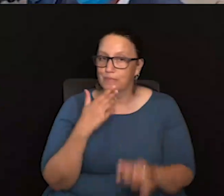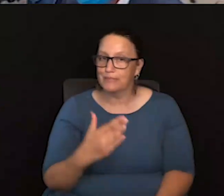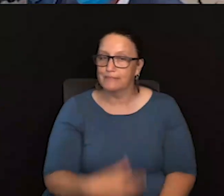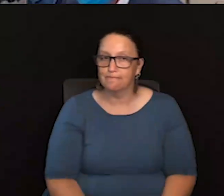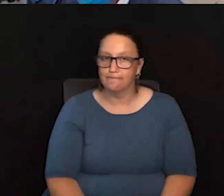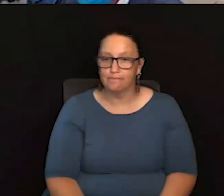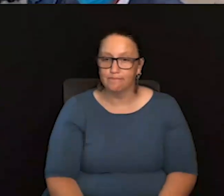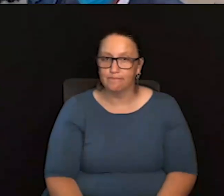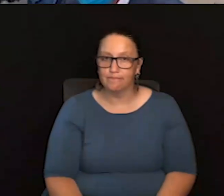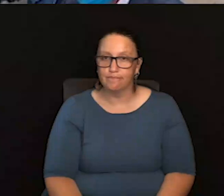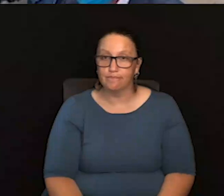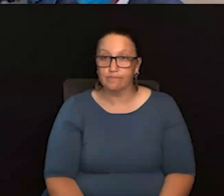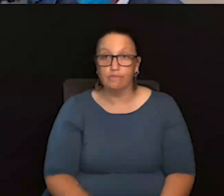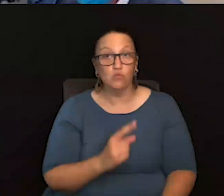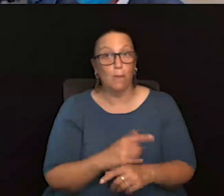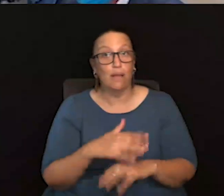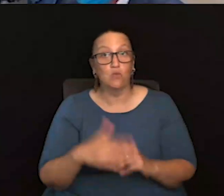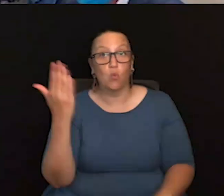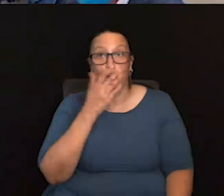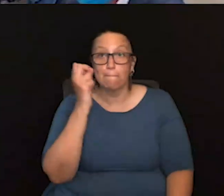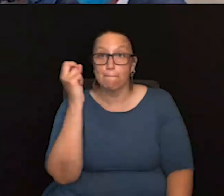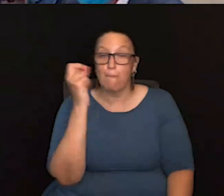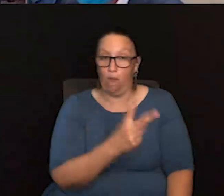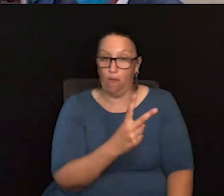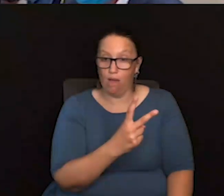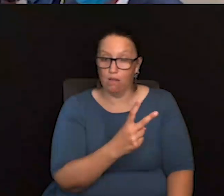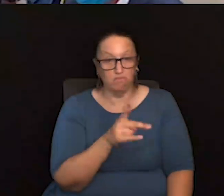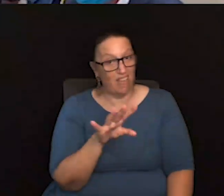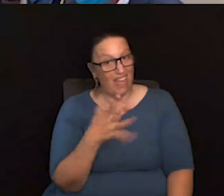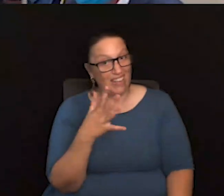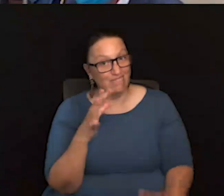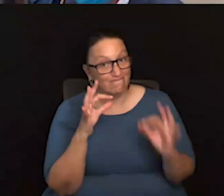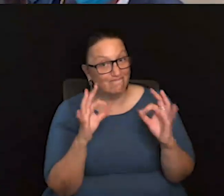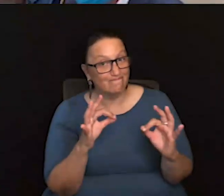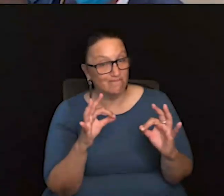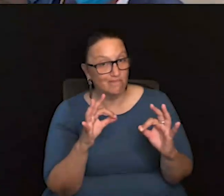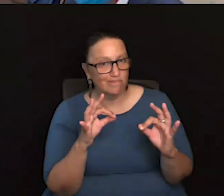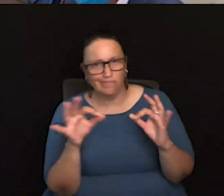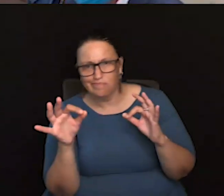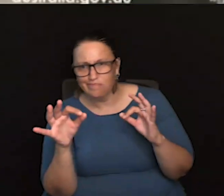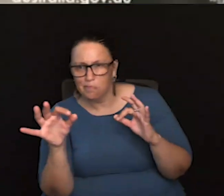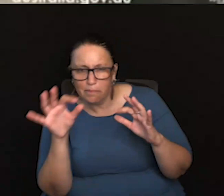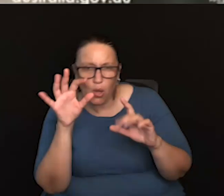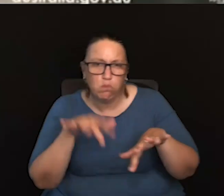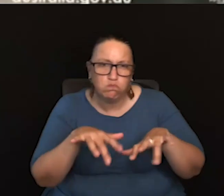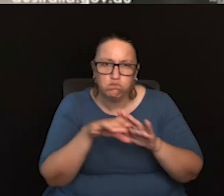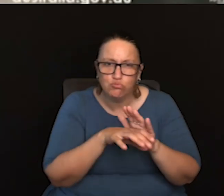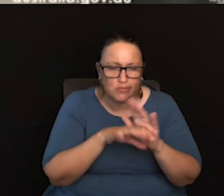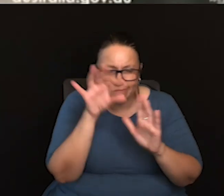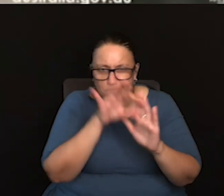and hospitalisations expected in the coming weeks and months? No, that would be a matter for the teachers